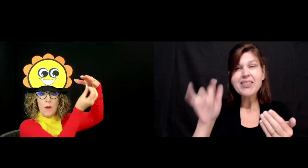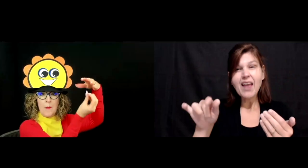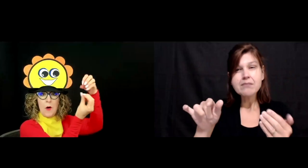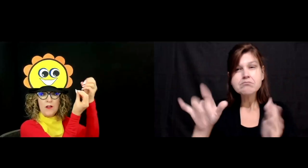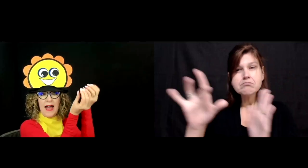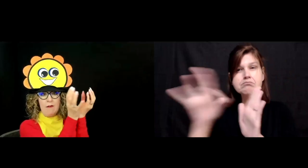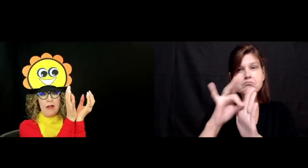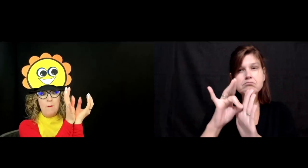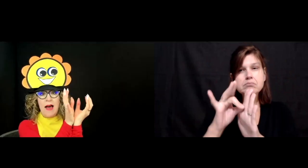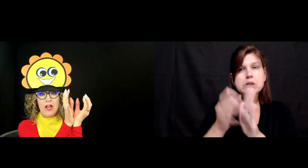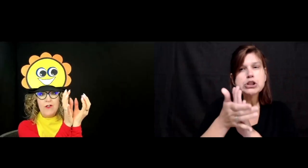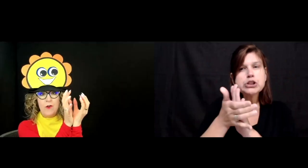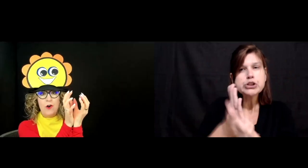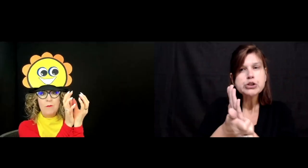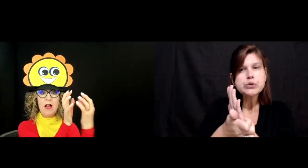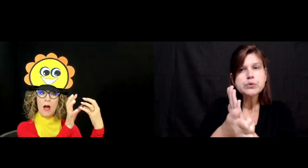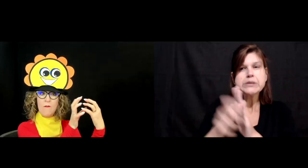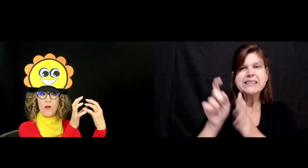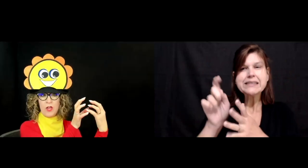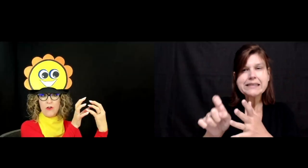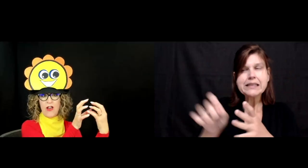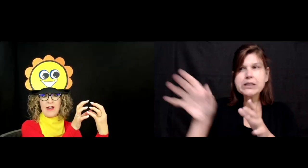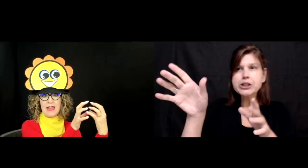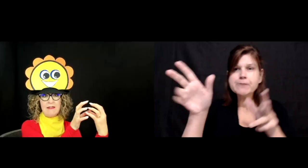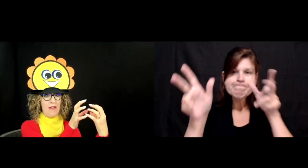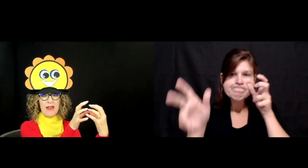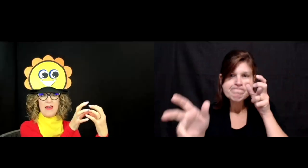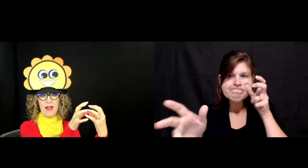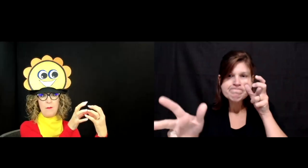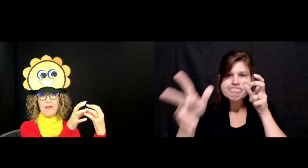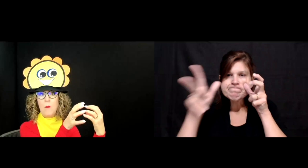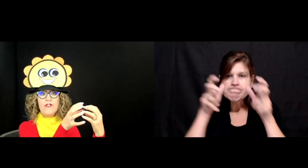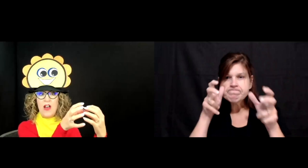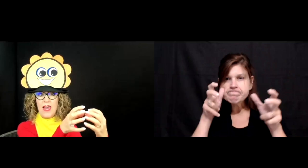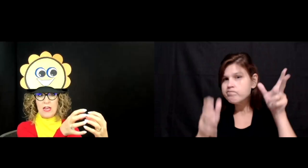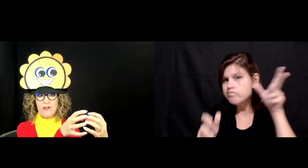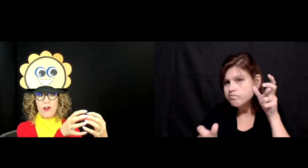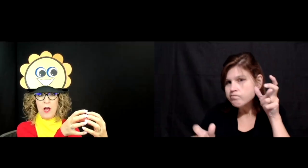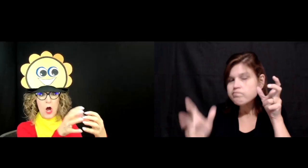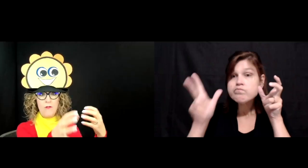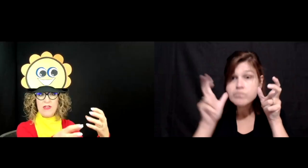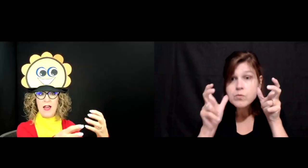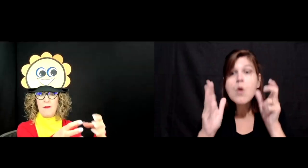will be pulled down and a package formed of what your child needs at that time. And that will change over time.